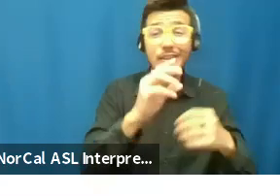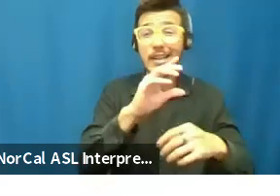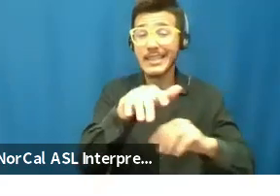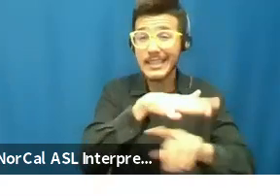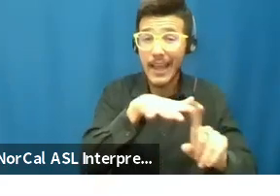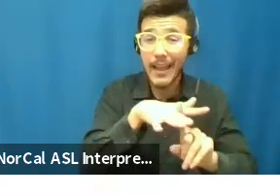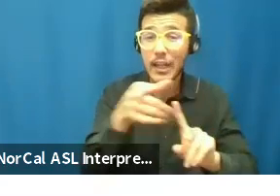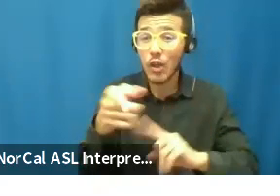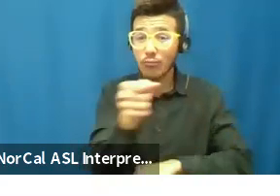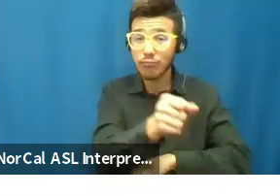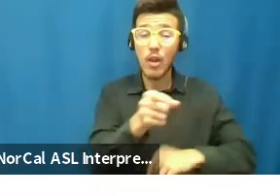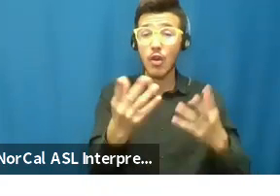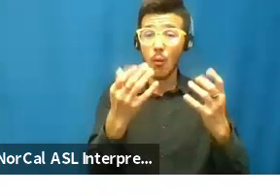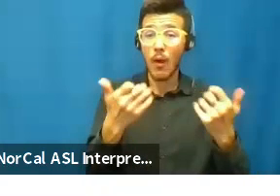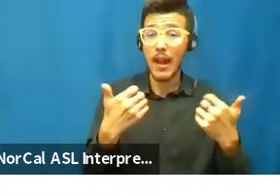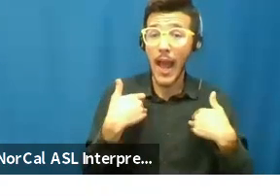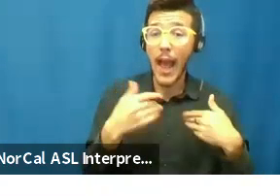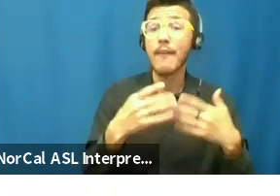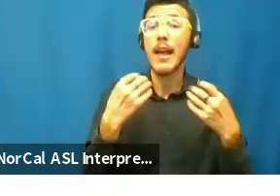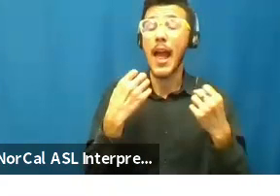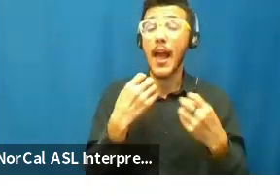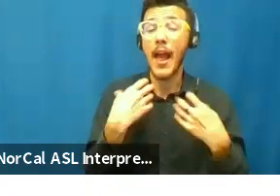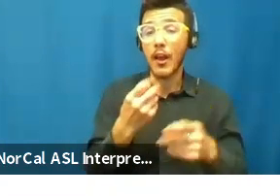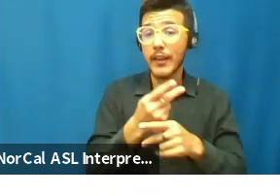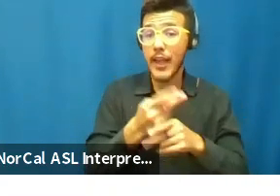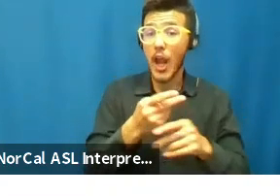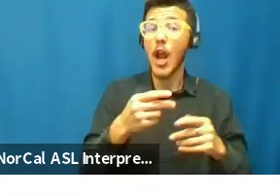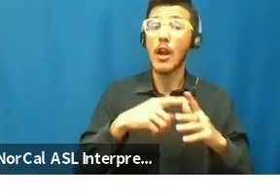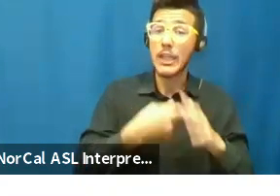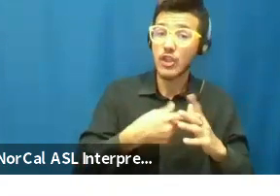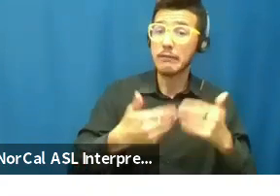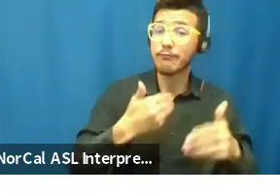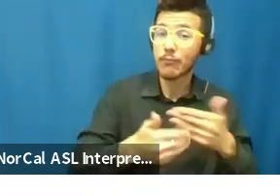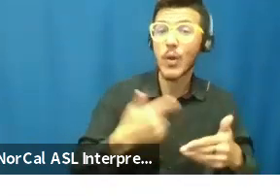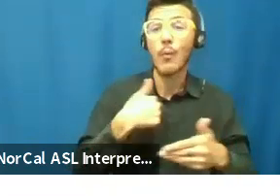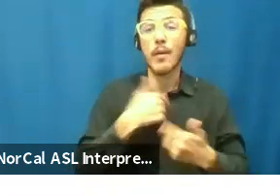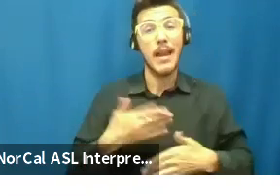disability initiatives and would be interested in participating in our leaders group, please contact